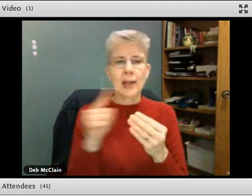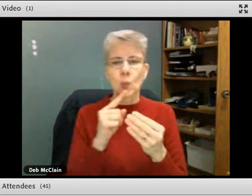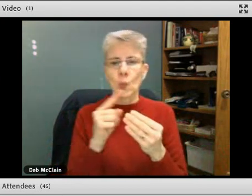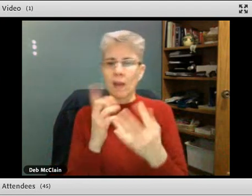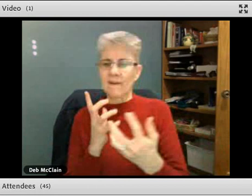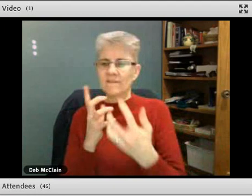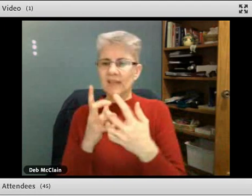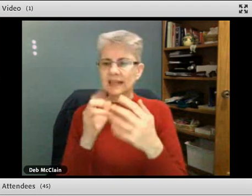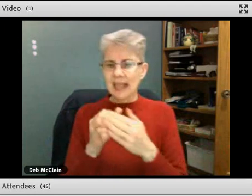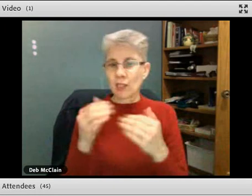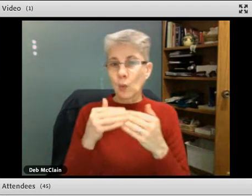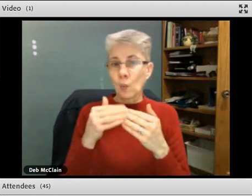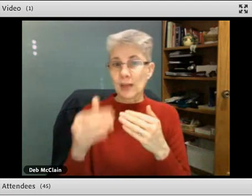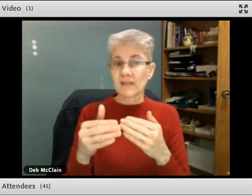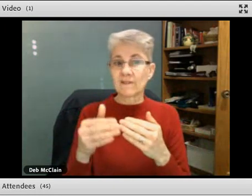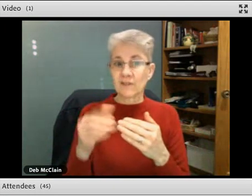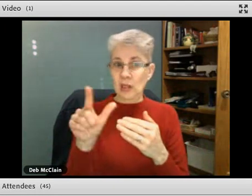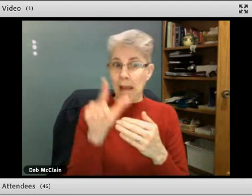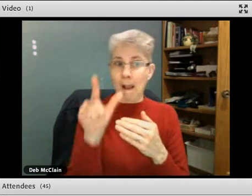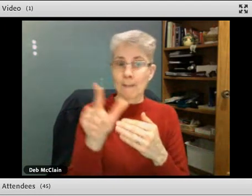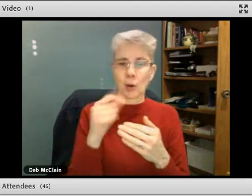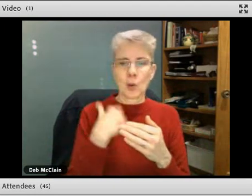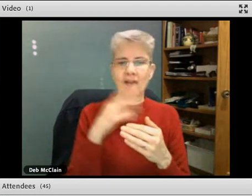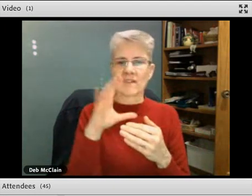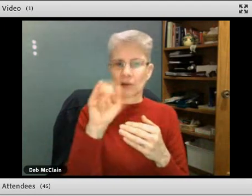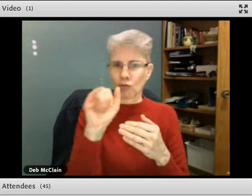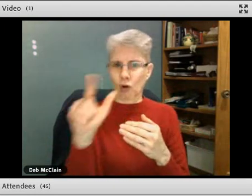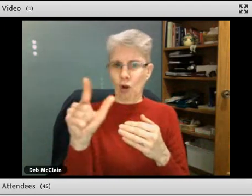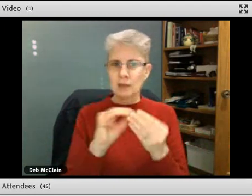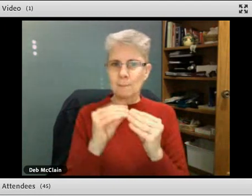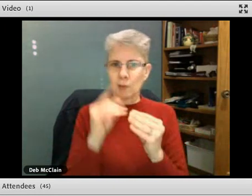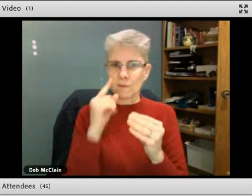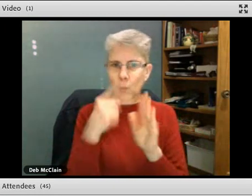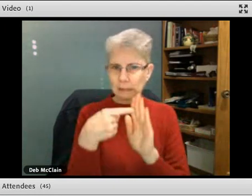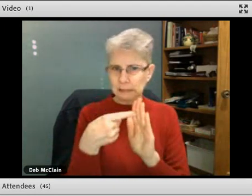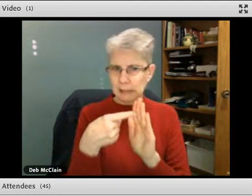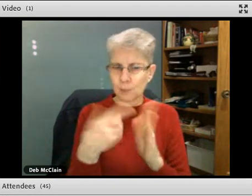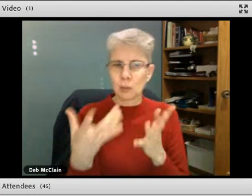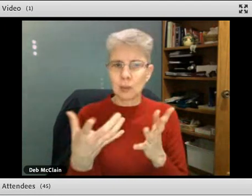You have the call number, for instance, that gives you not only an idea of what the book is about,